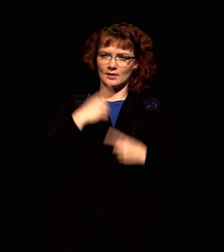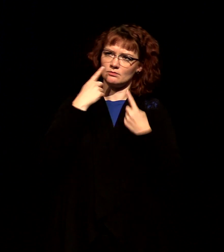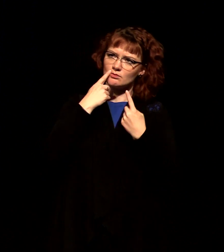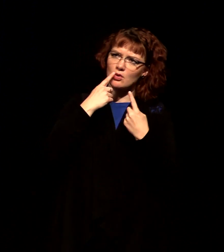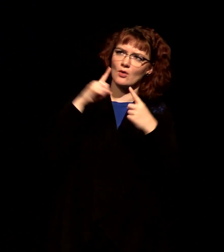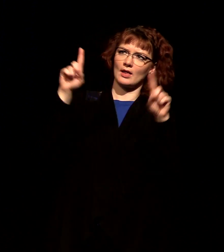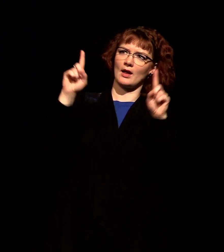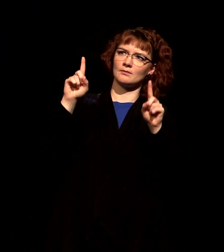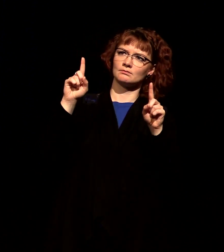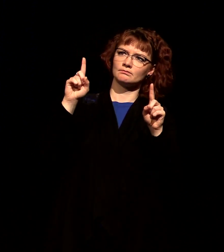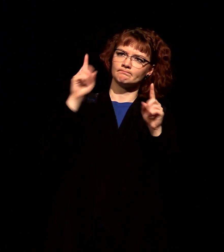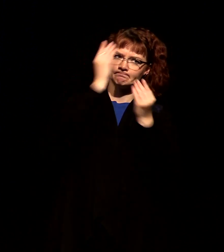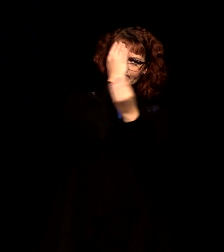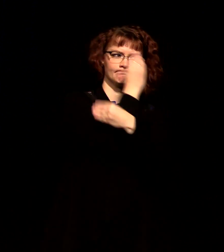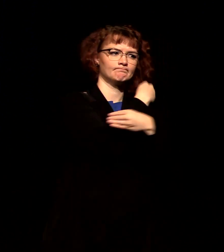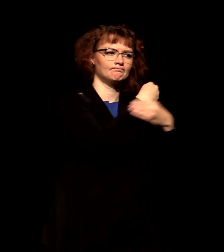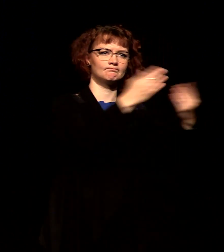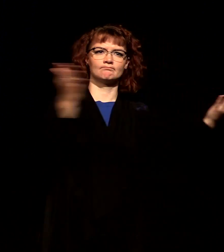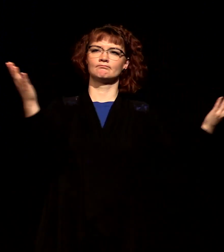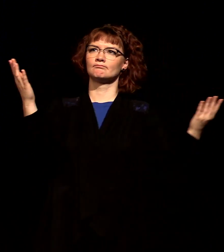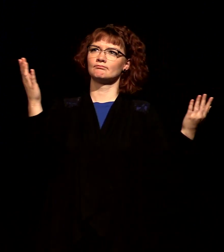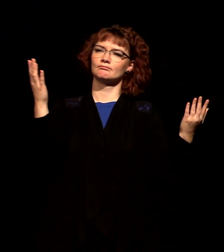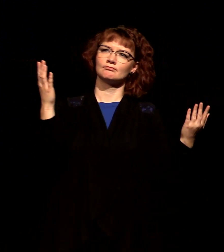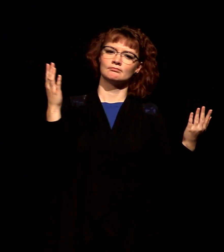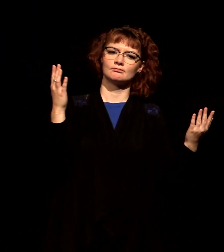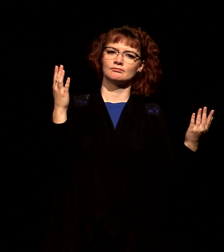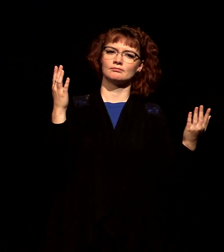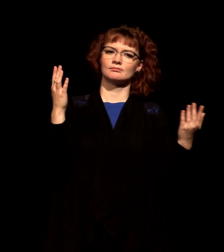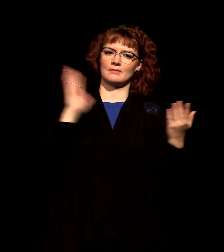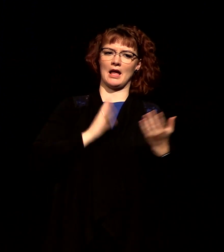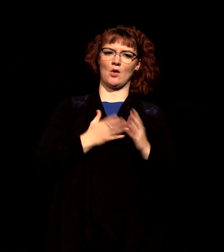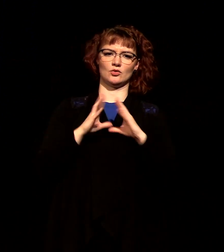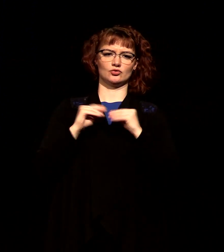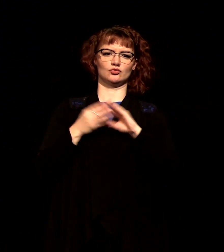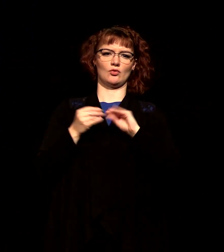have amazing stories to share. Some of you have stories of